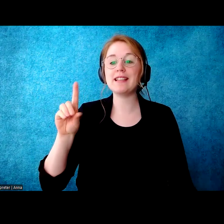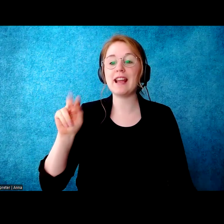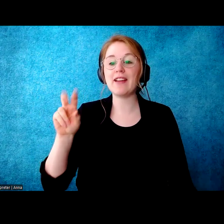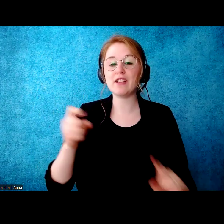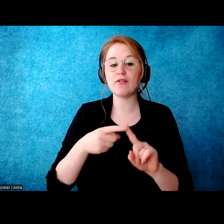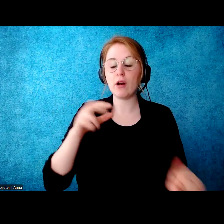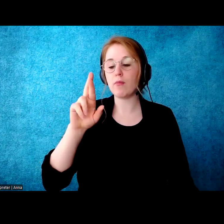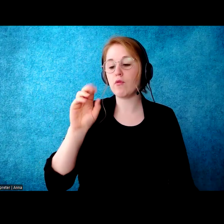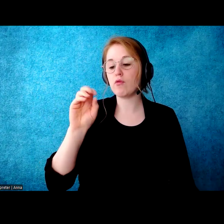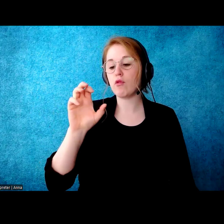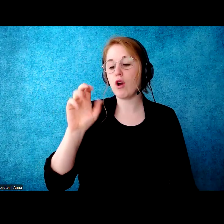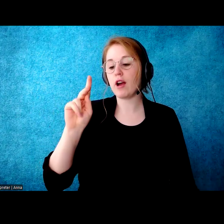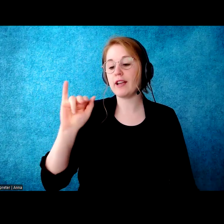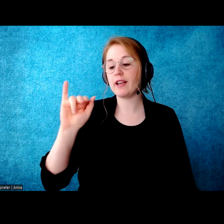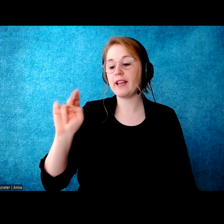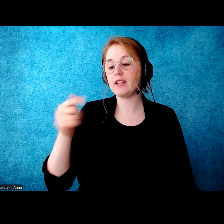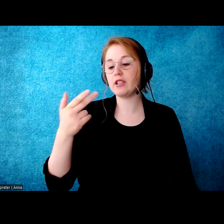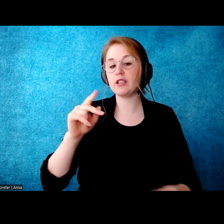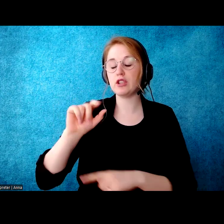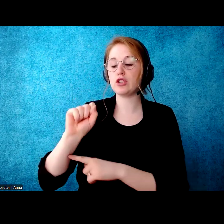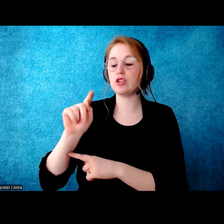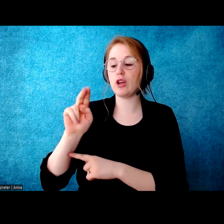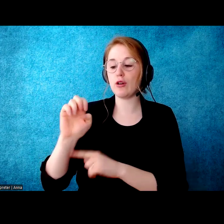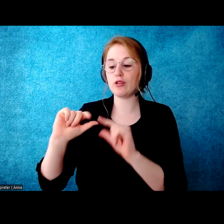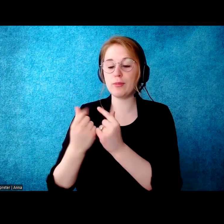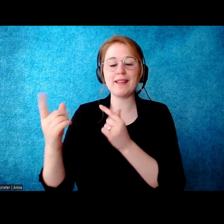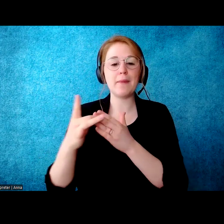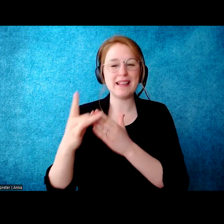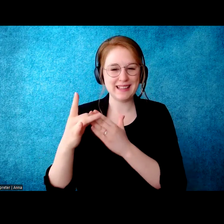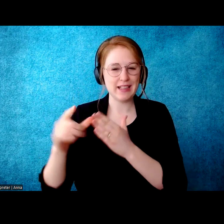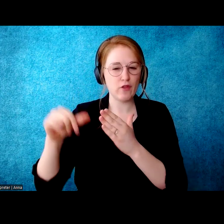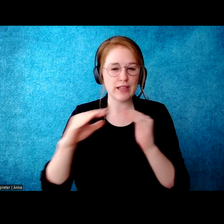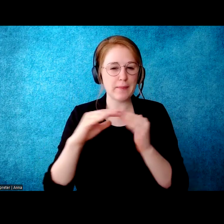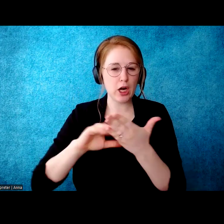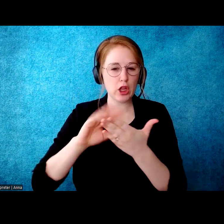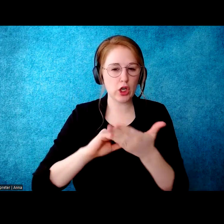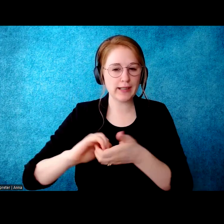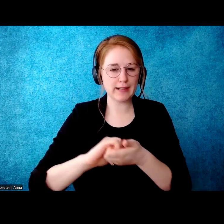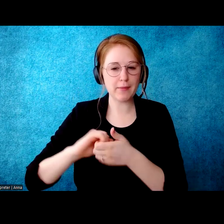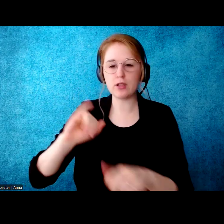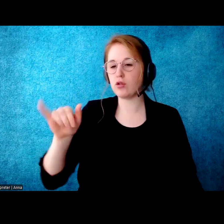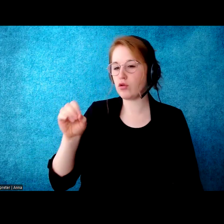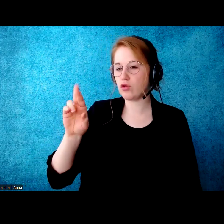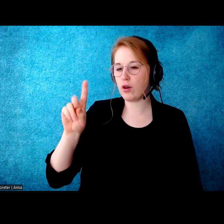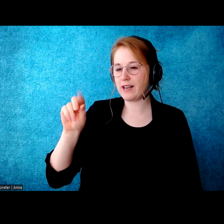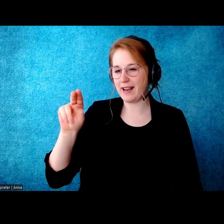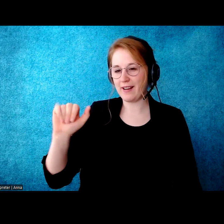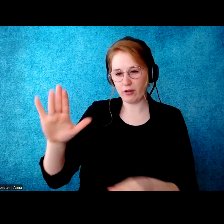Rocking Stone has been leading the facilitation of our peer learning collaboratives and Jordana is going to lead us through today's session.